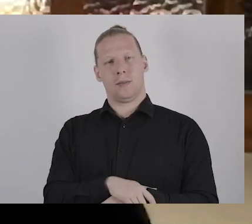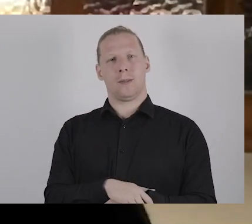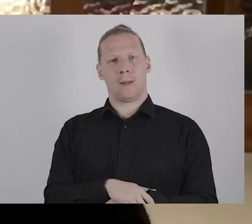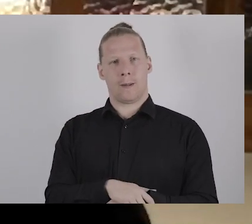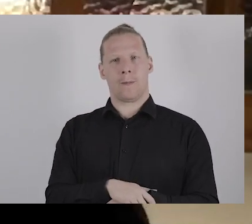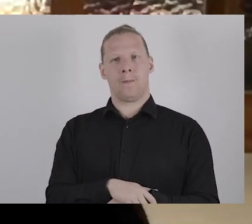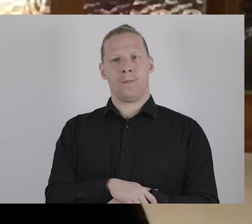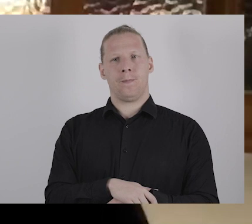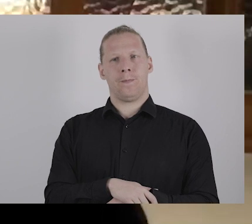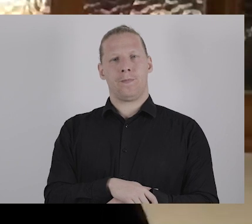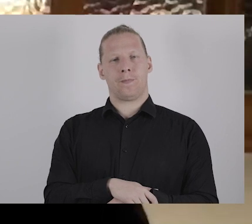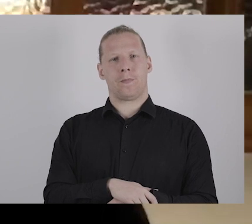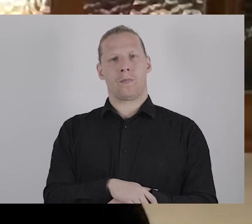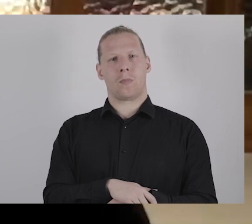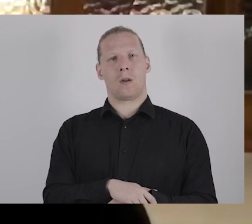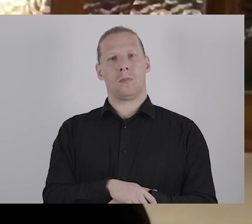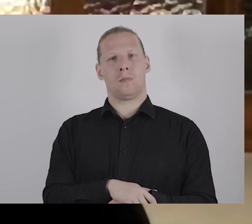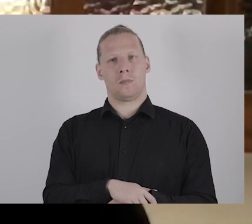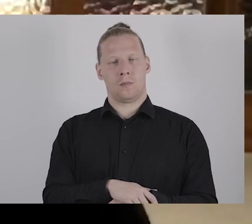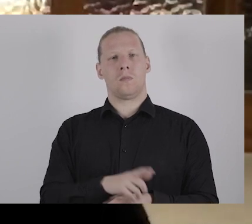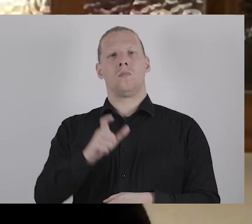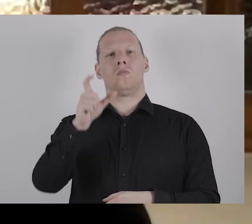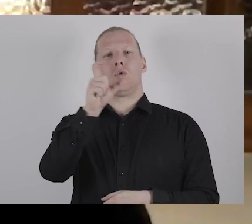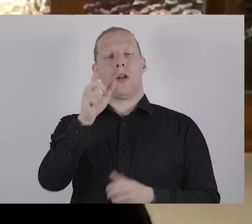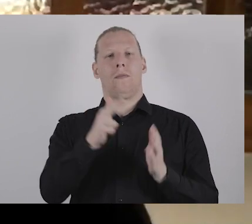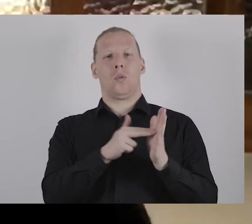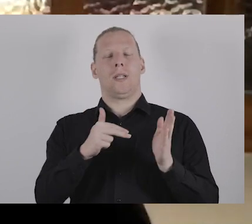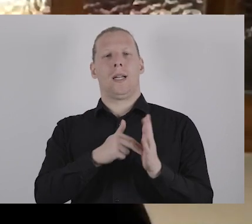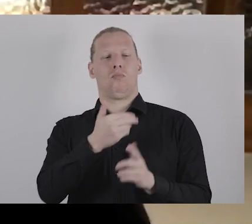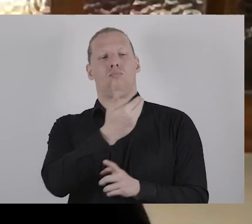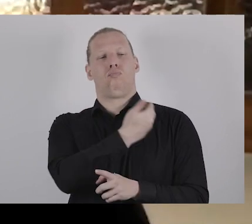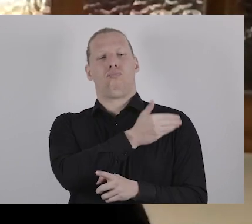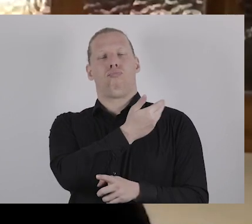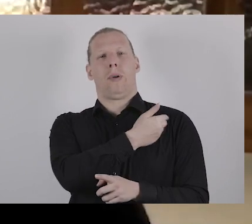Toi Aotearoa — Creative New Zealand is proud to have been able to start conversations